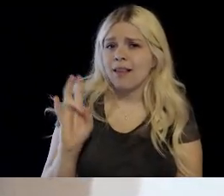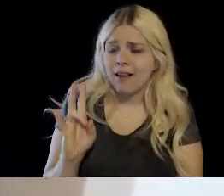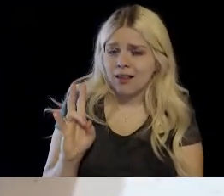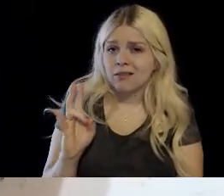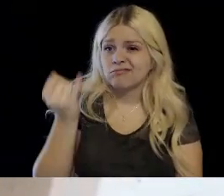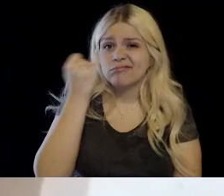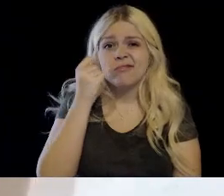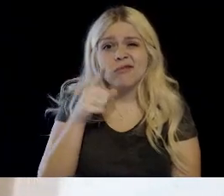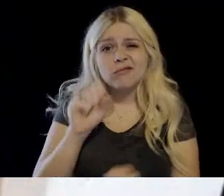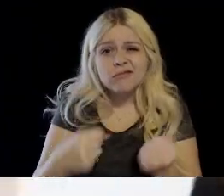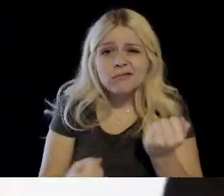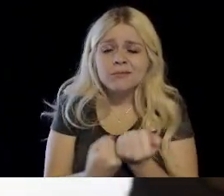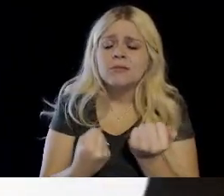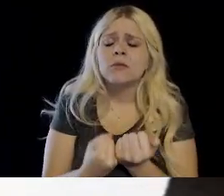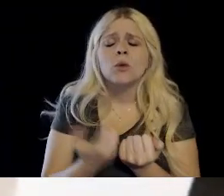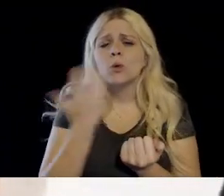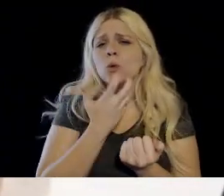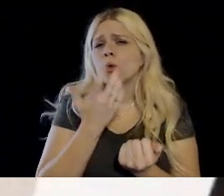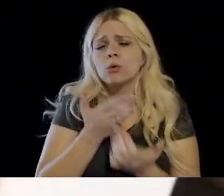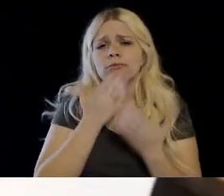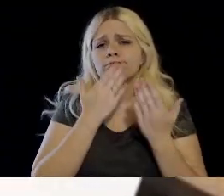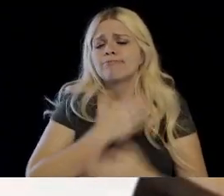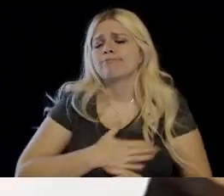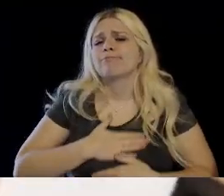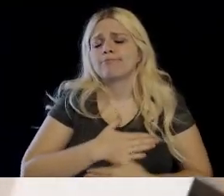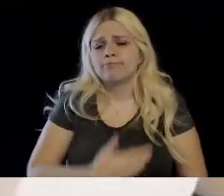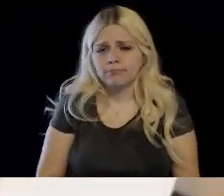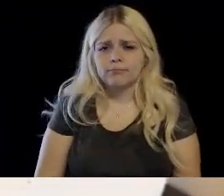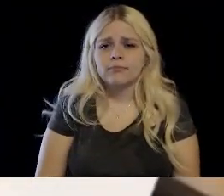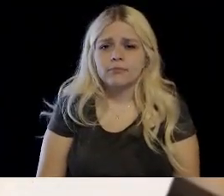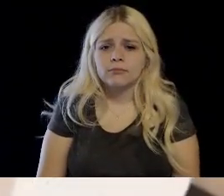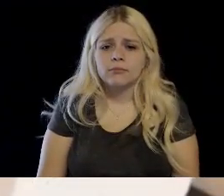Now, what kind of canvases are these? Are these like - you get them at Michael's?